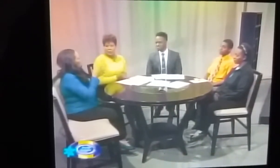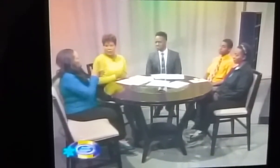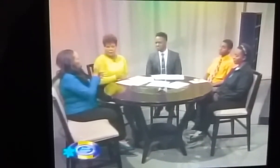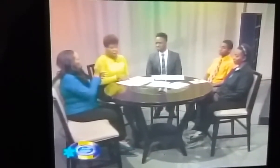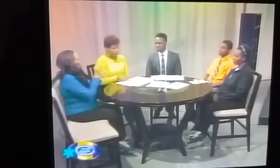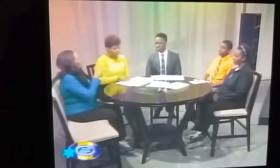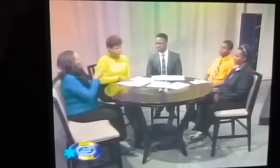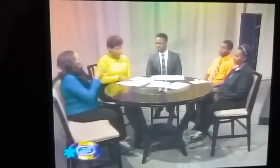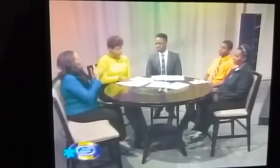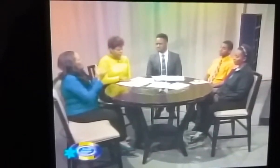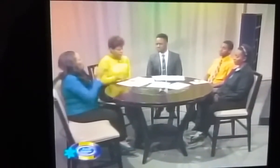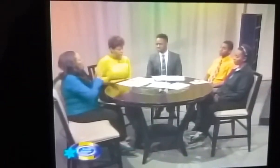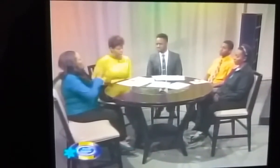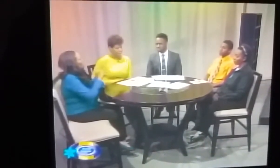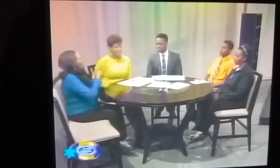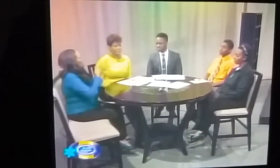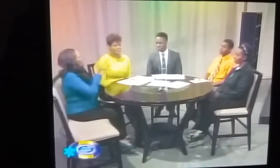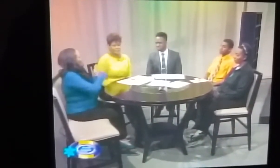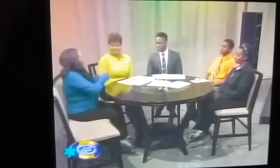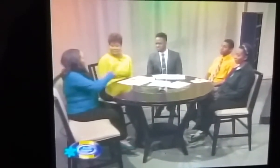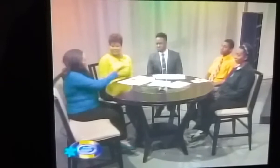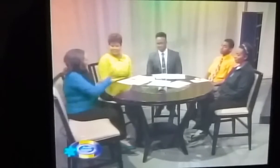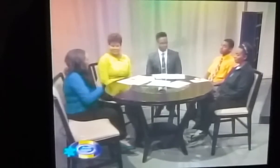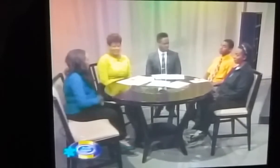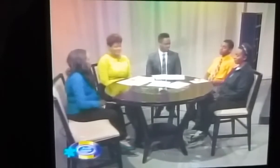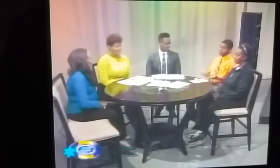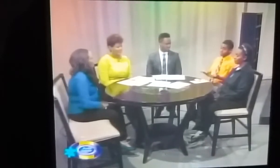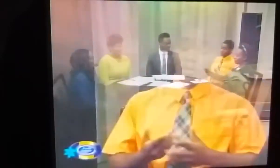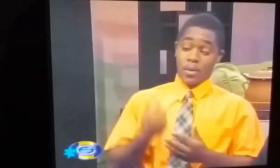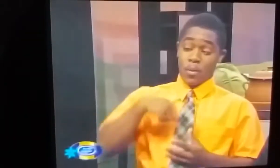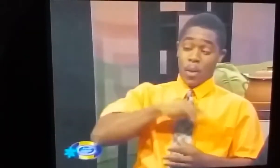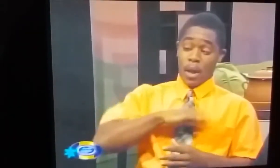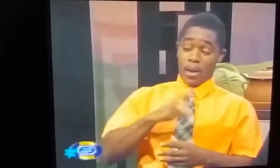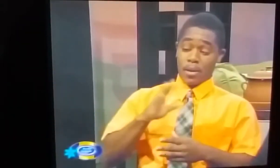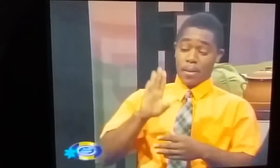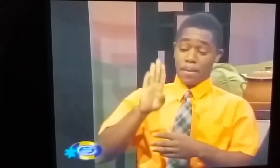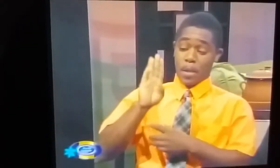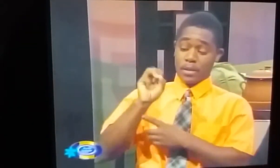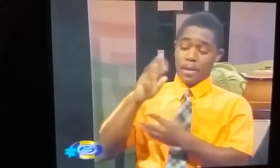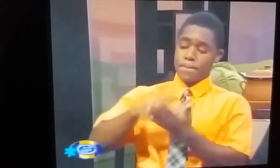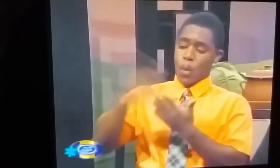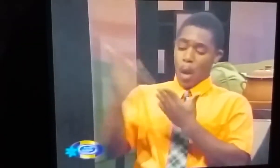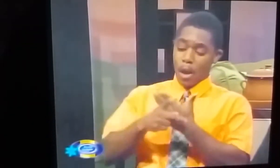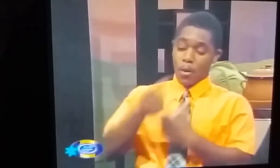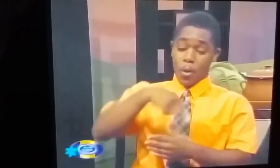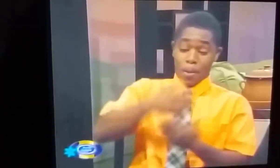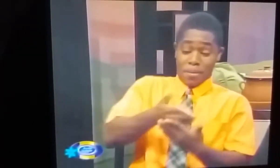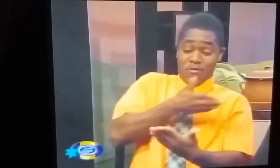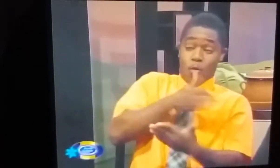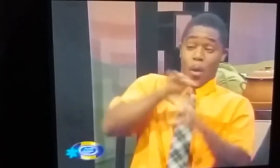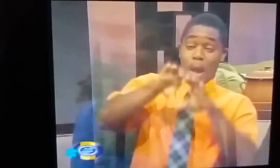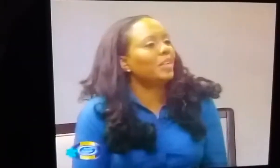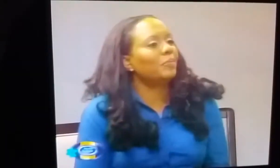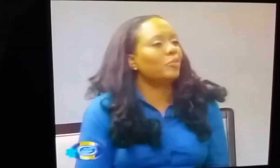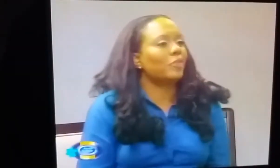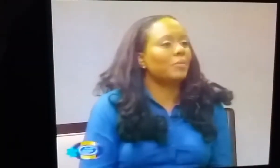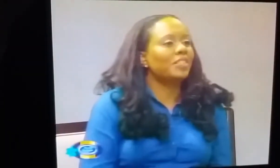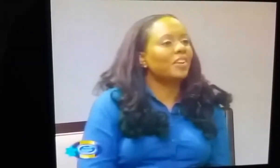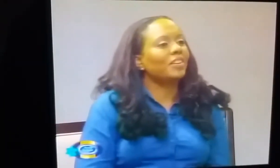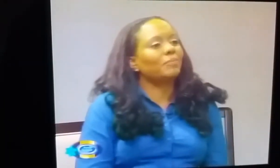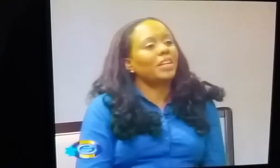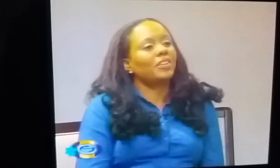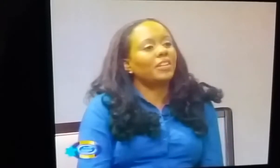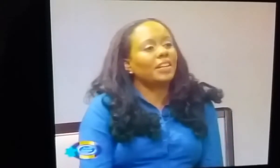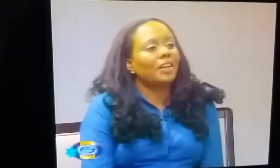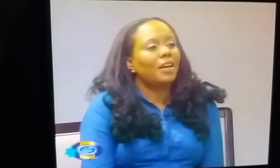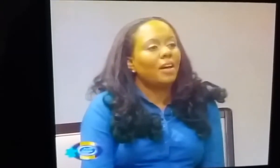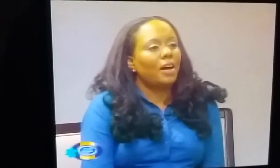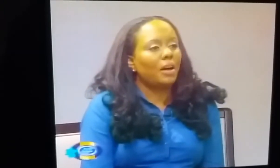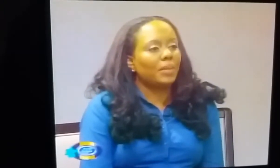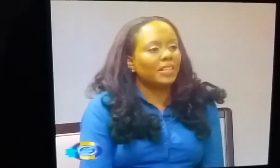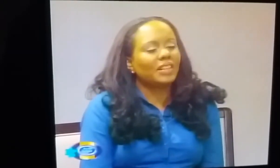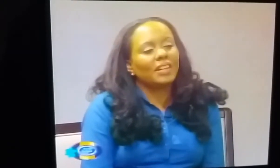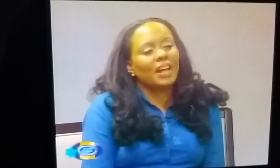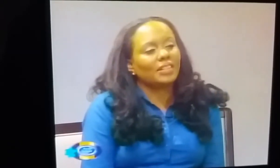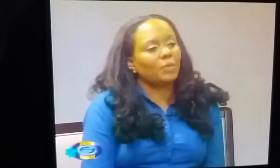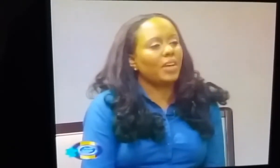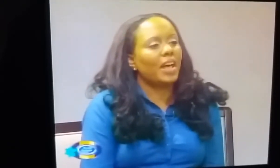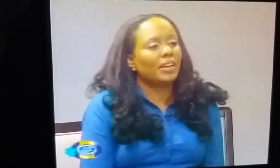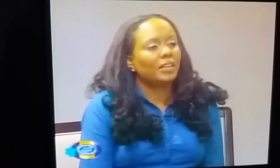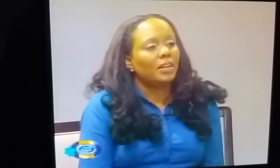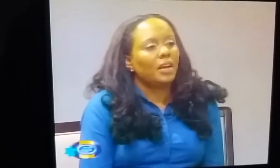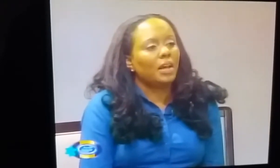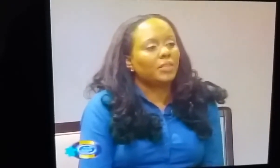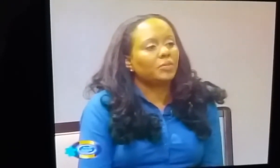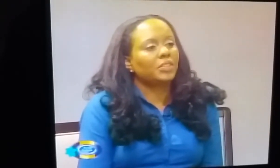about okay Broad Street media program we started by learning in this class that we had this was